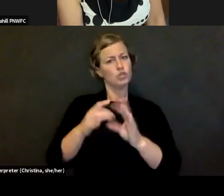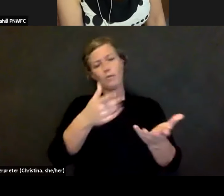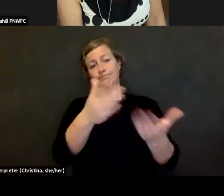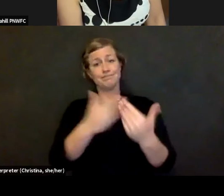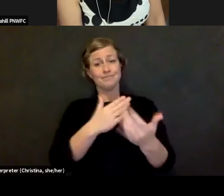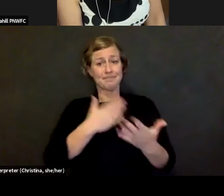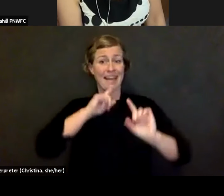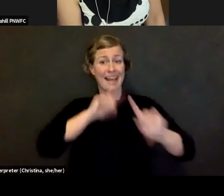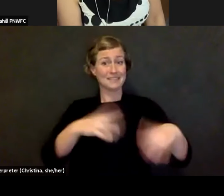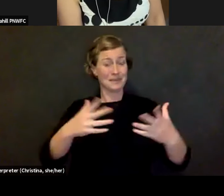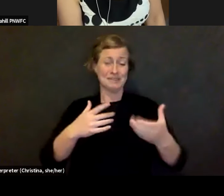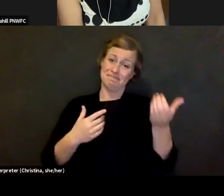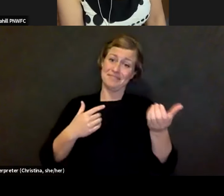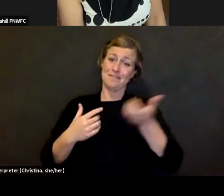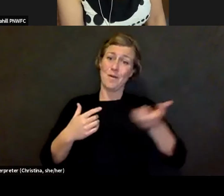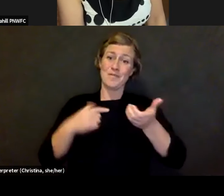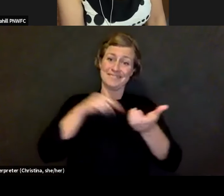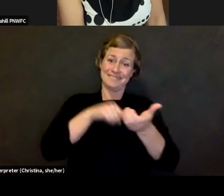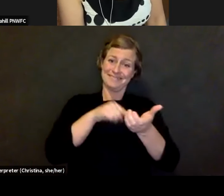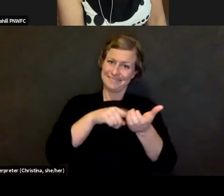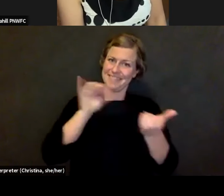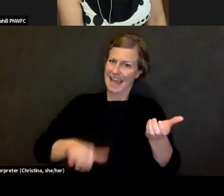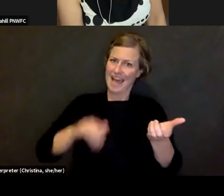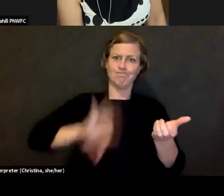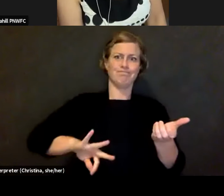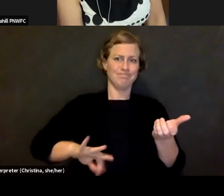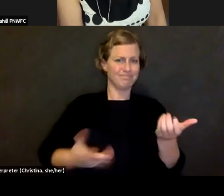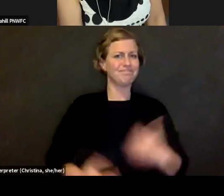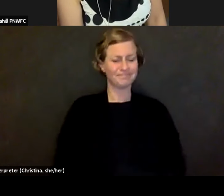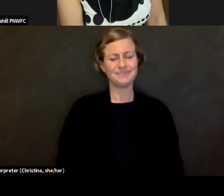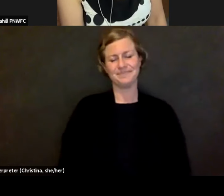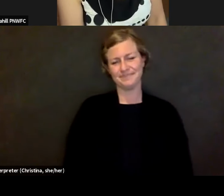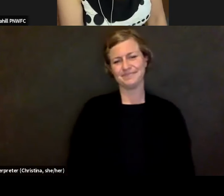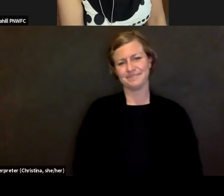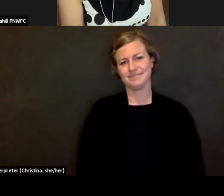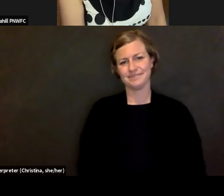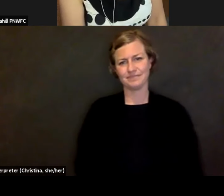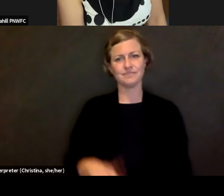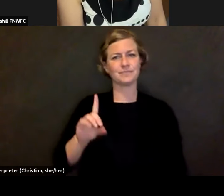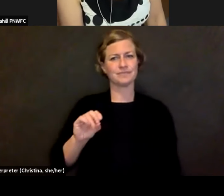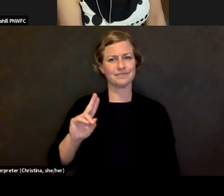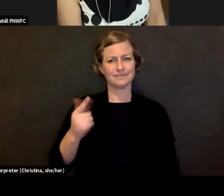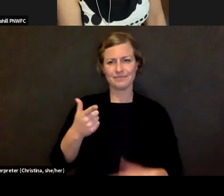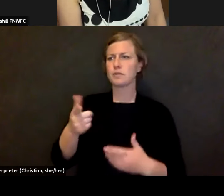these messages and go and get people connected and bring people together. So yeah.